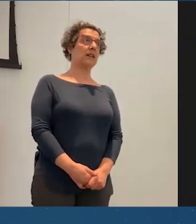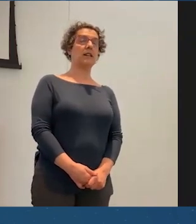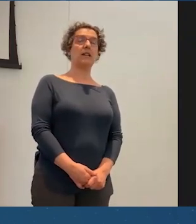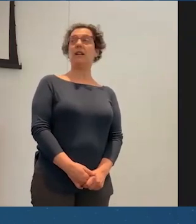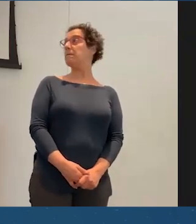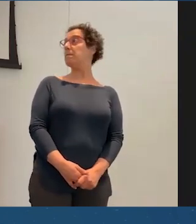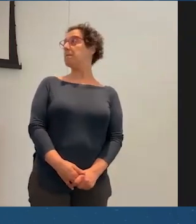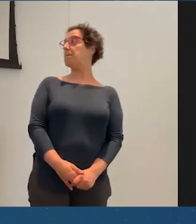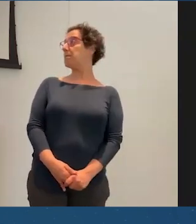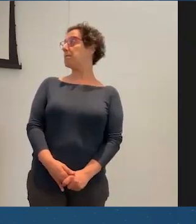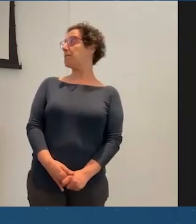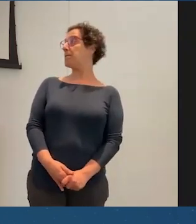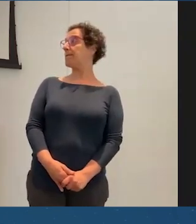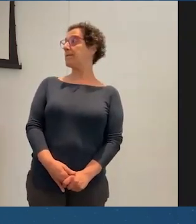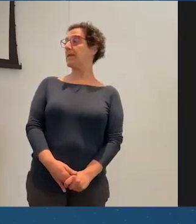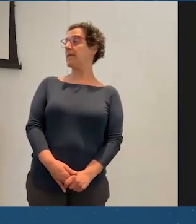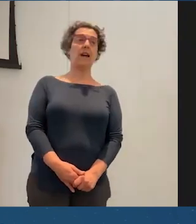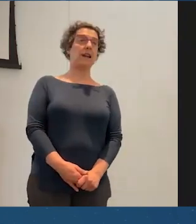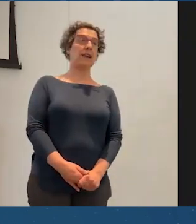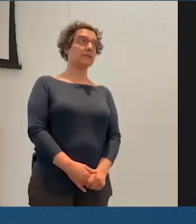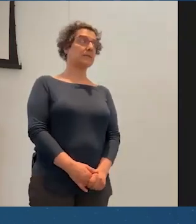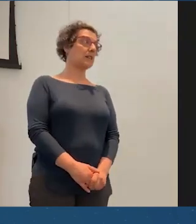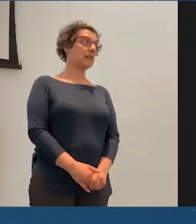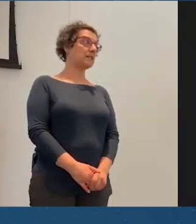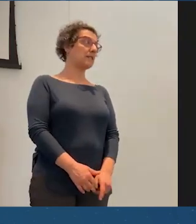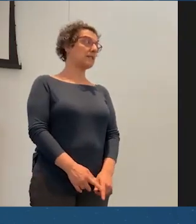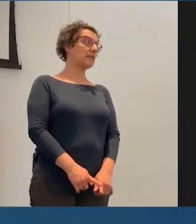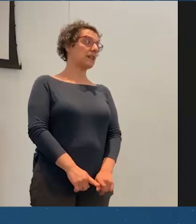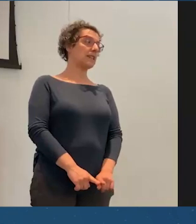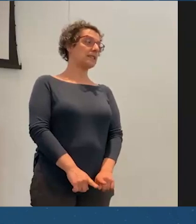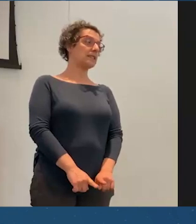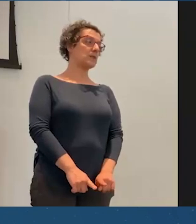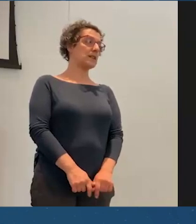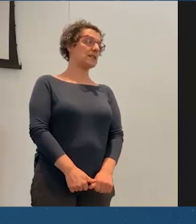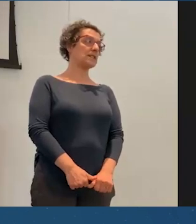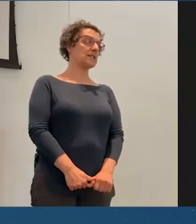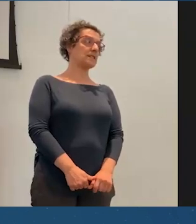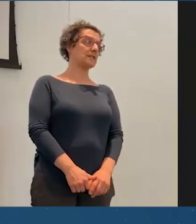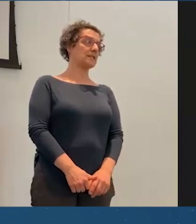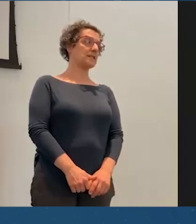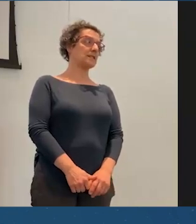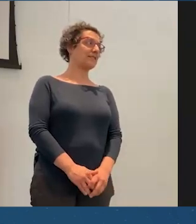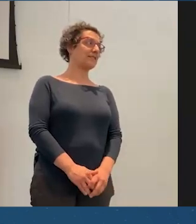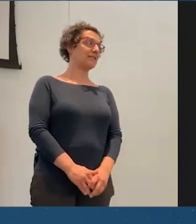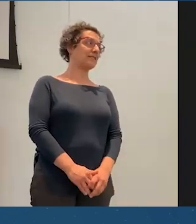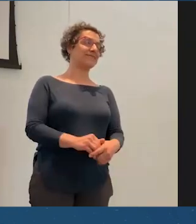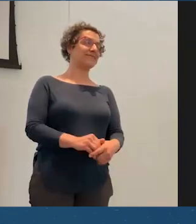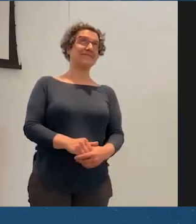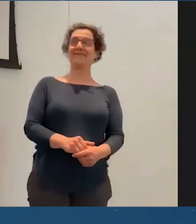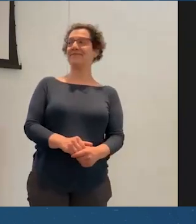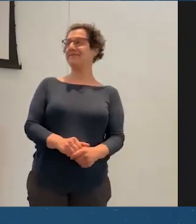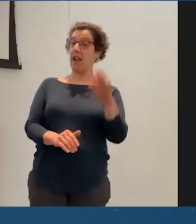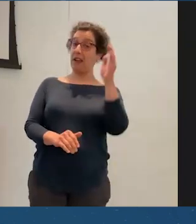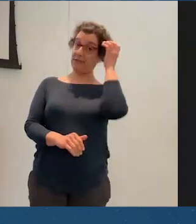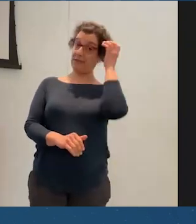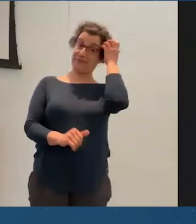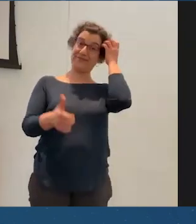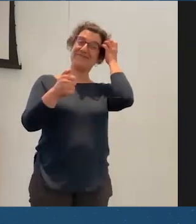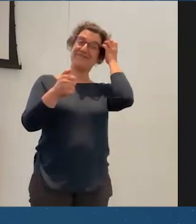I don't want to double click too much. All right, so just to kick off-- aargh.